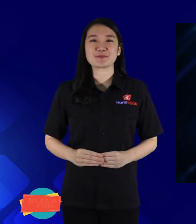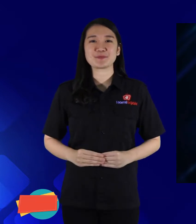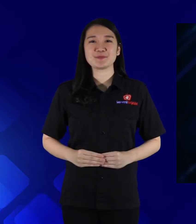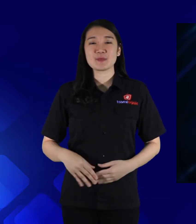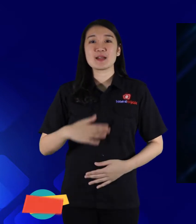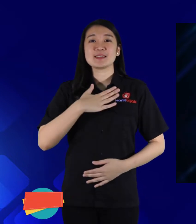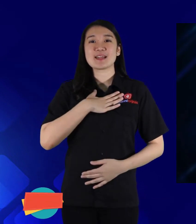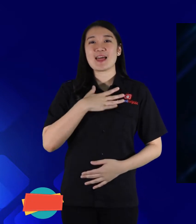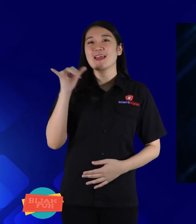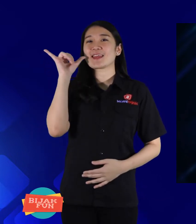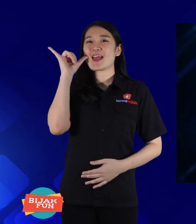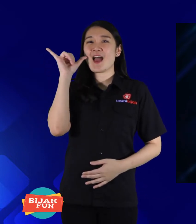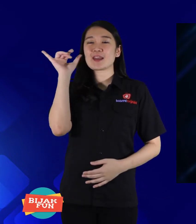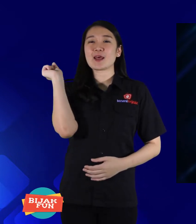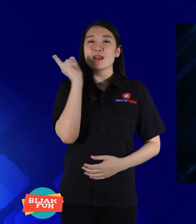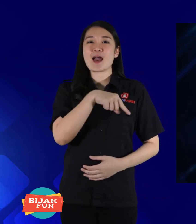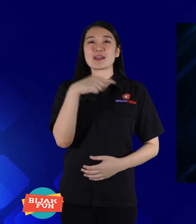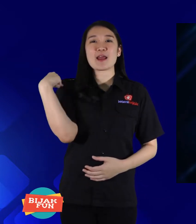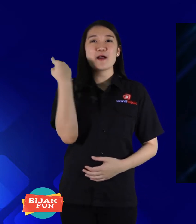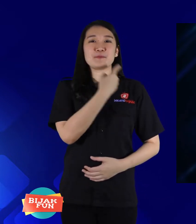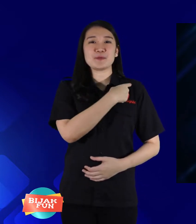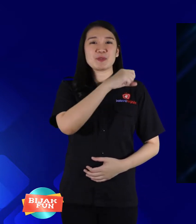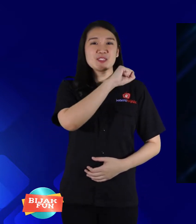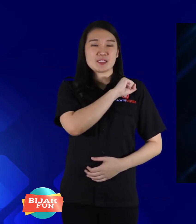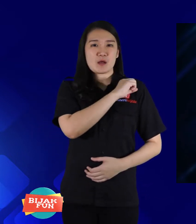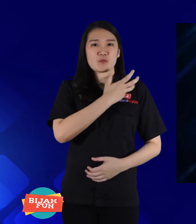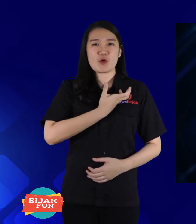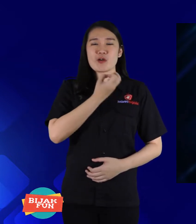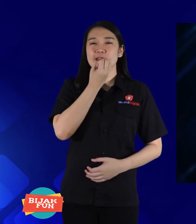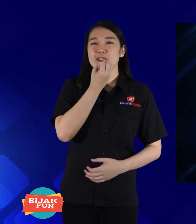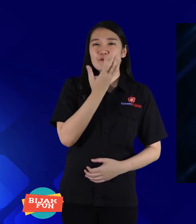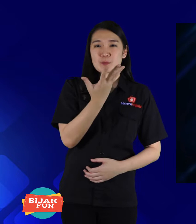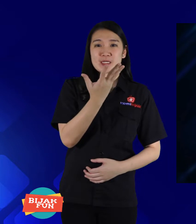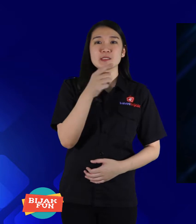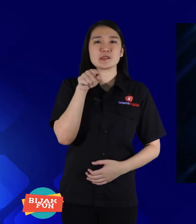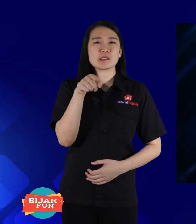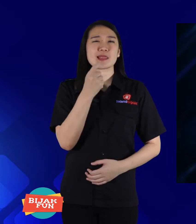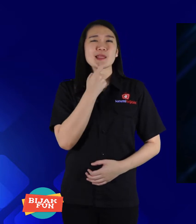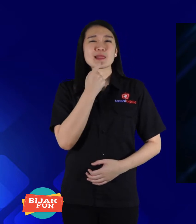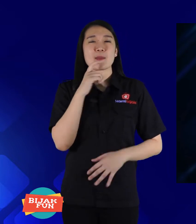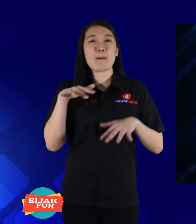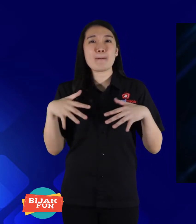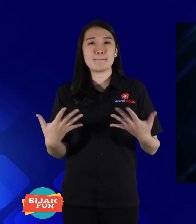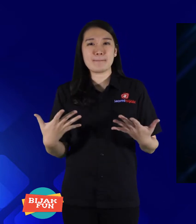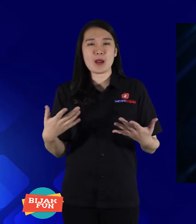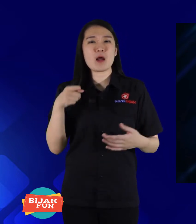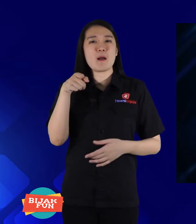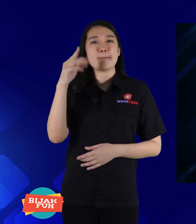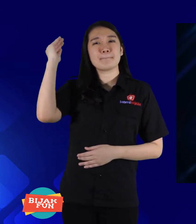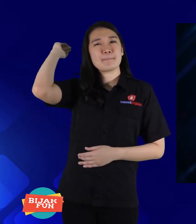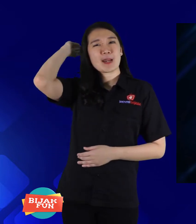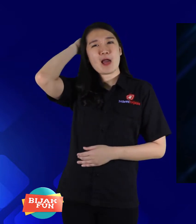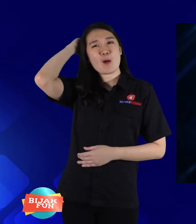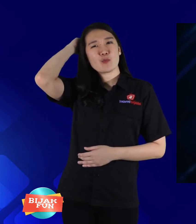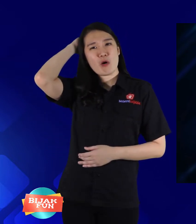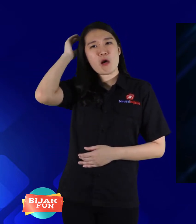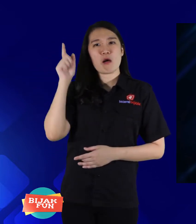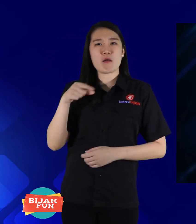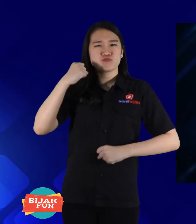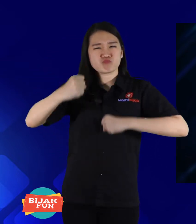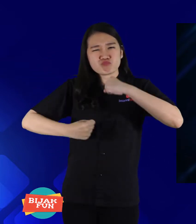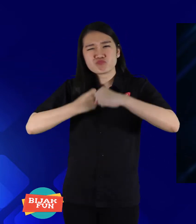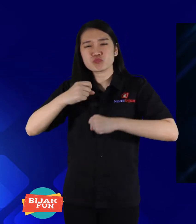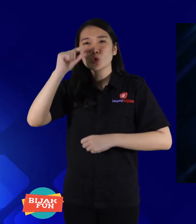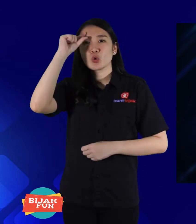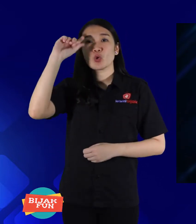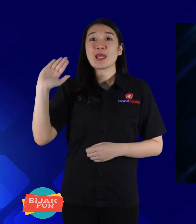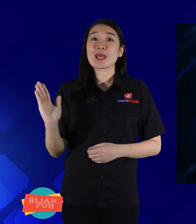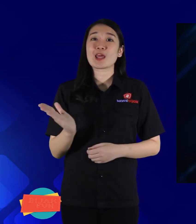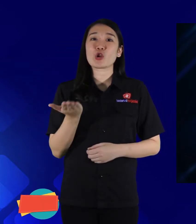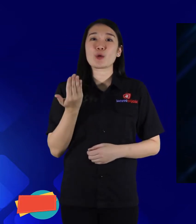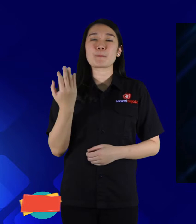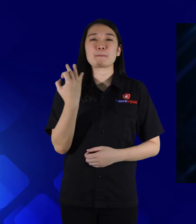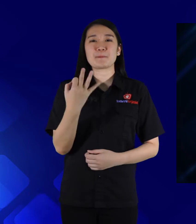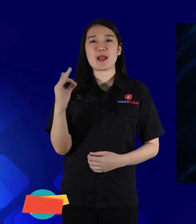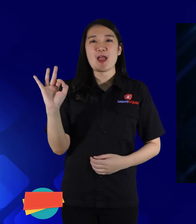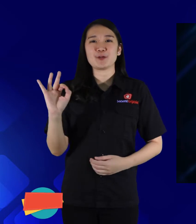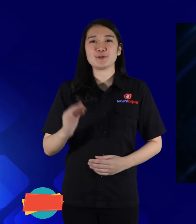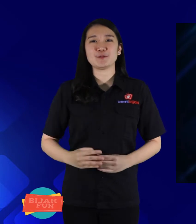I'm Yani from Us, Wise wants to convey about flight attendants fighting for a new life.